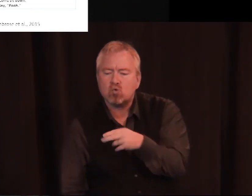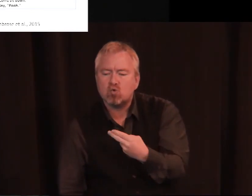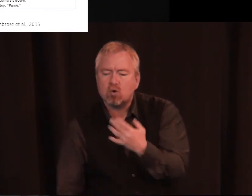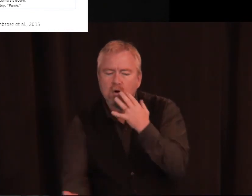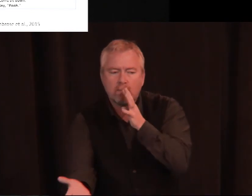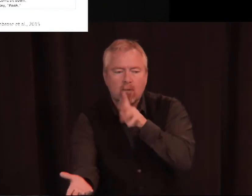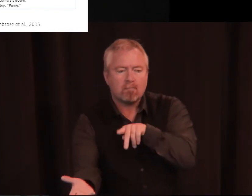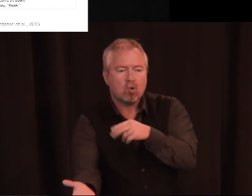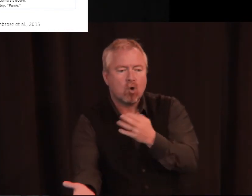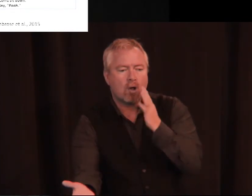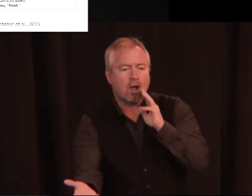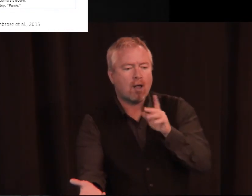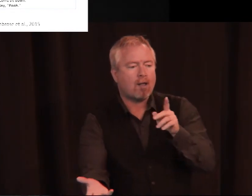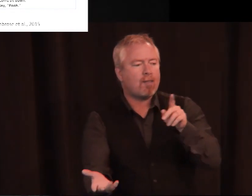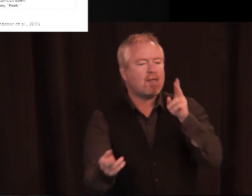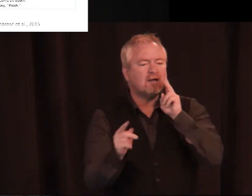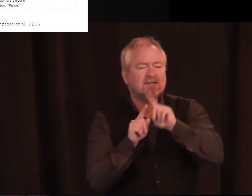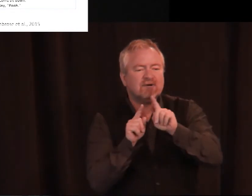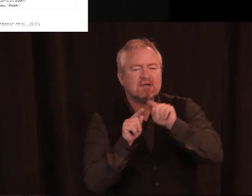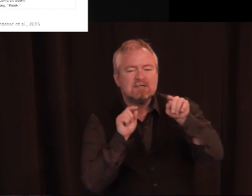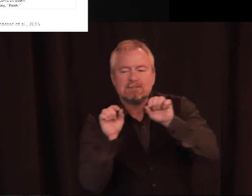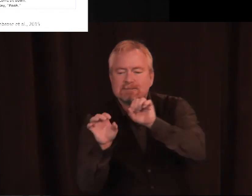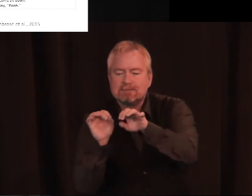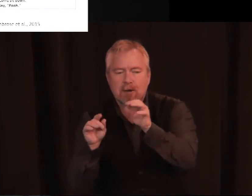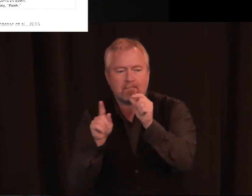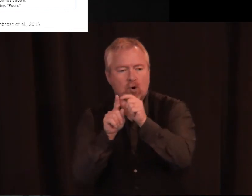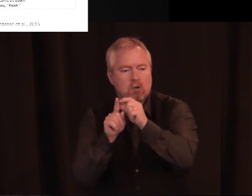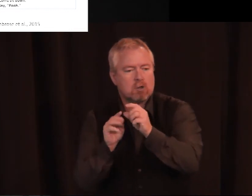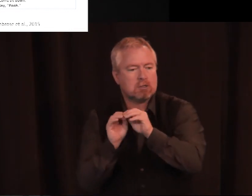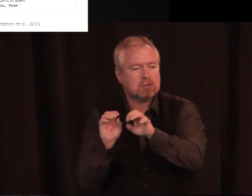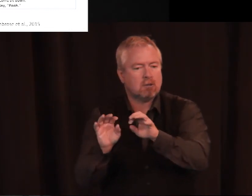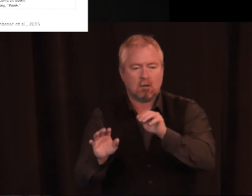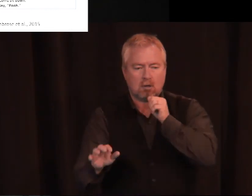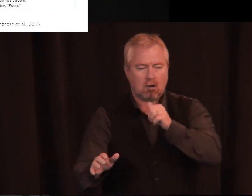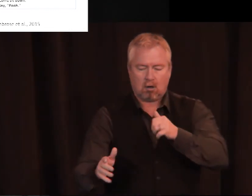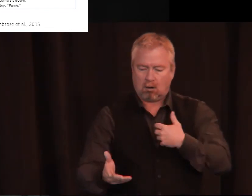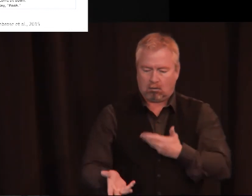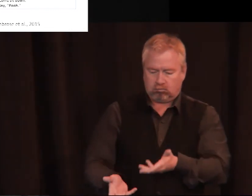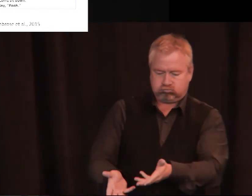So they're really not following the child's lead, they're kind of approaching the situation with,